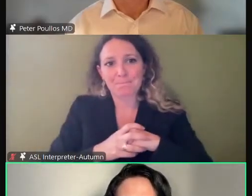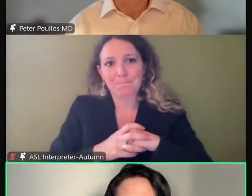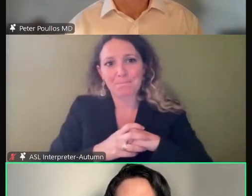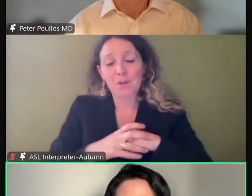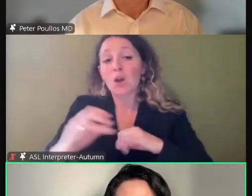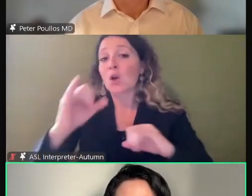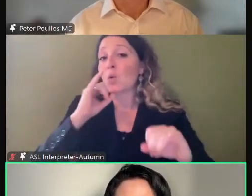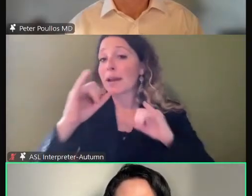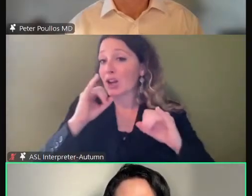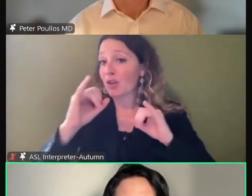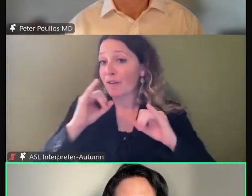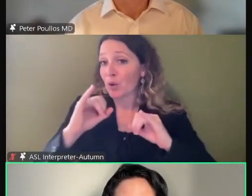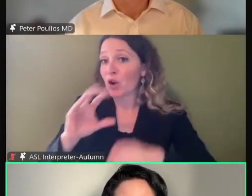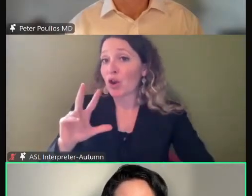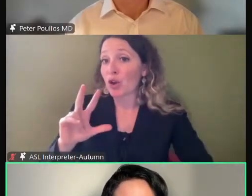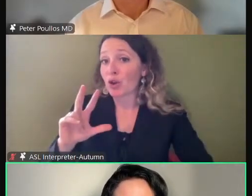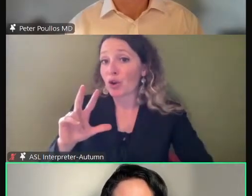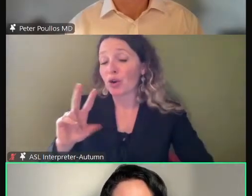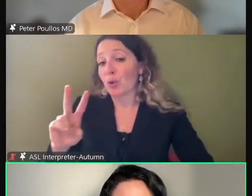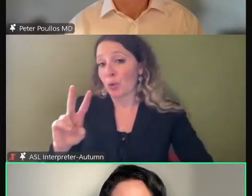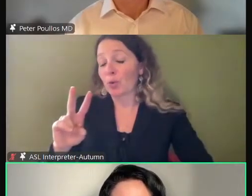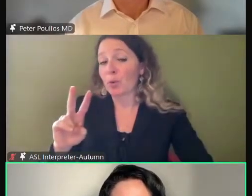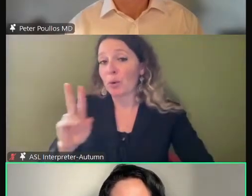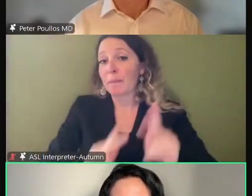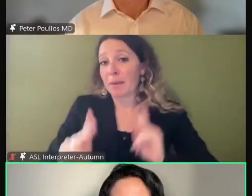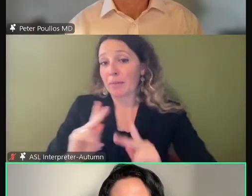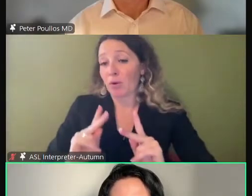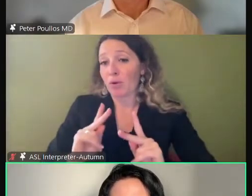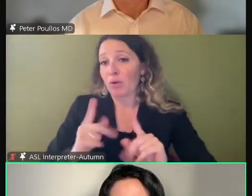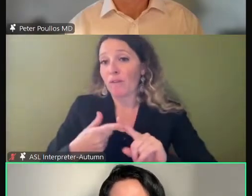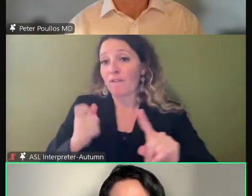with disabilities from around the country, from eight states, in the United States and